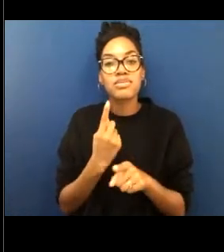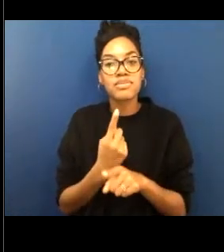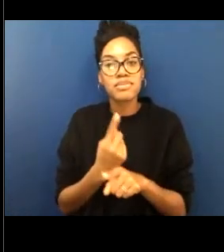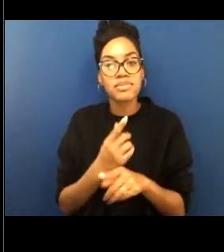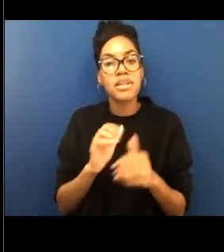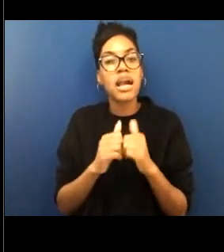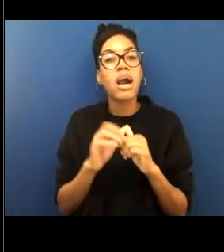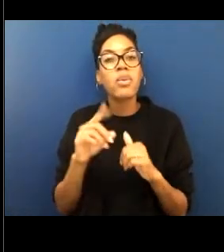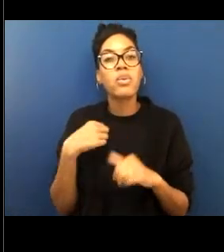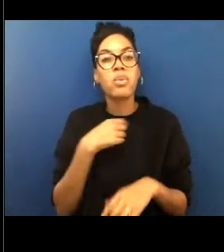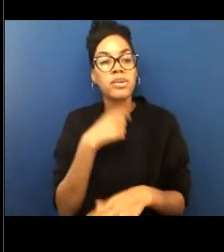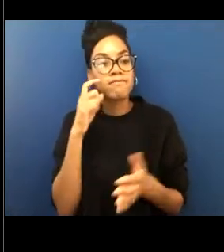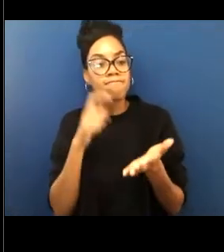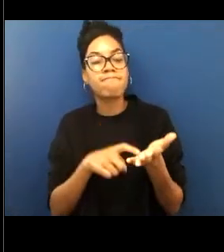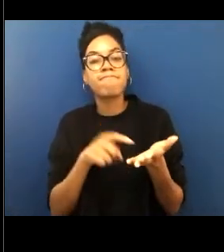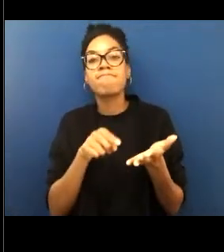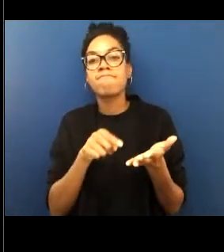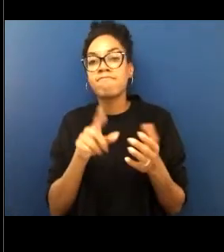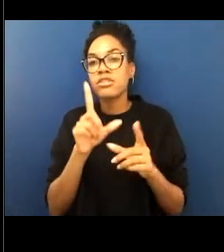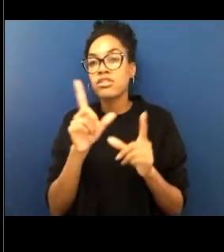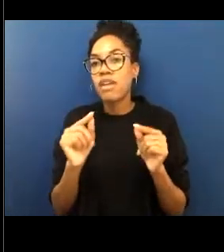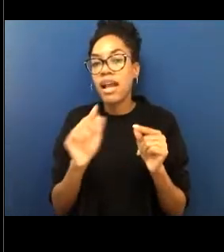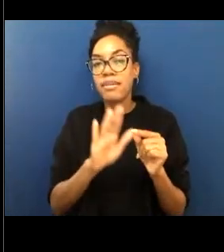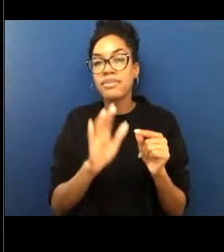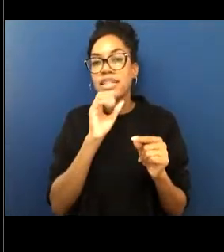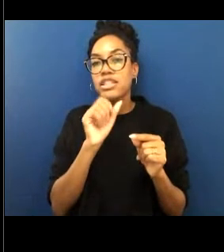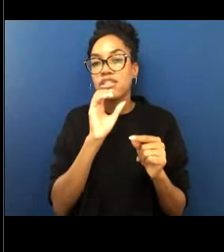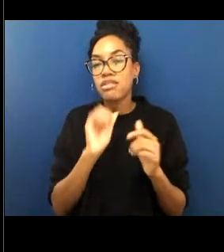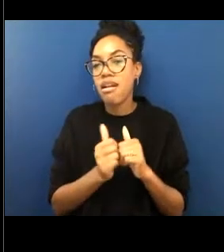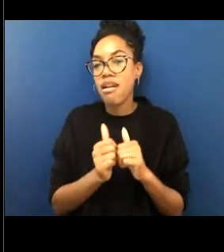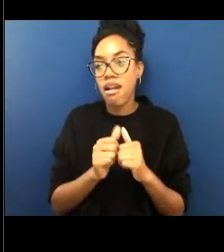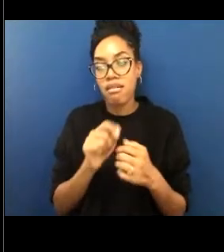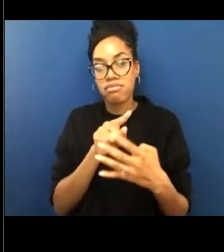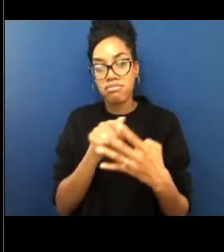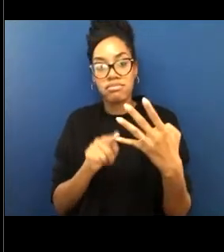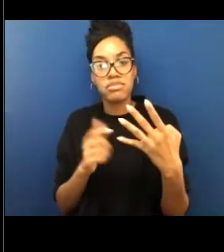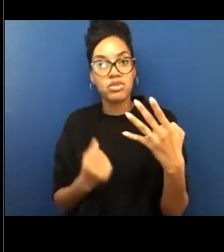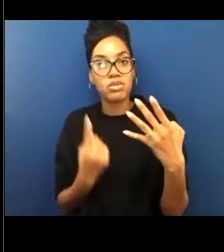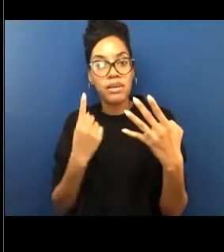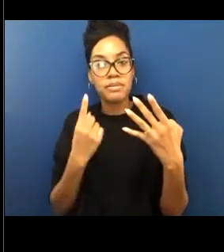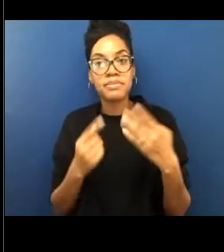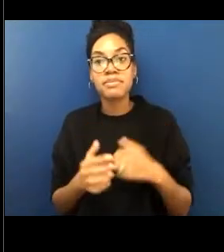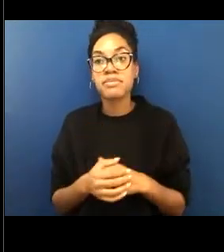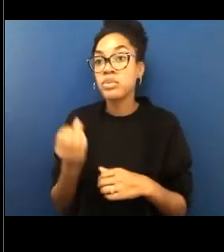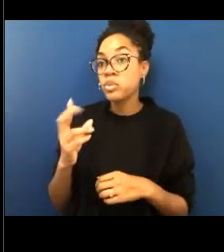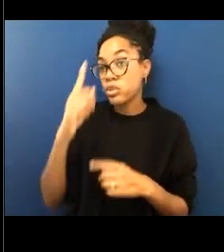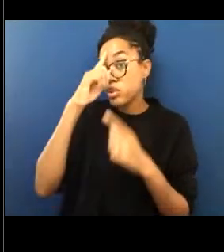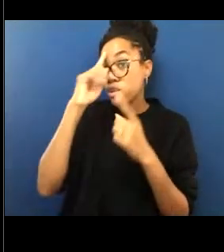that scientists figure out how old a crab is. Yeah. Or maybe if you agree with me, you could just say,